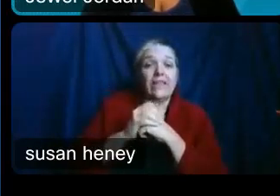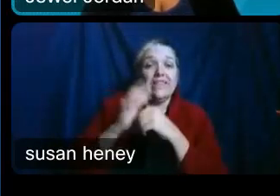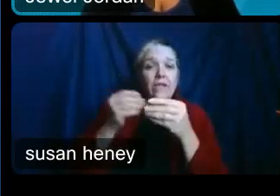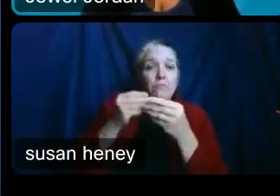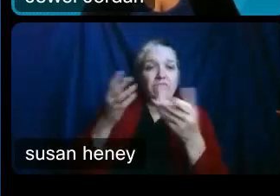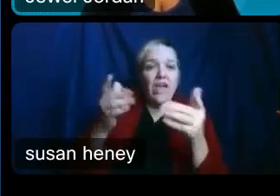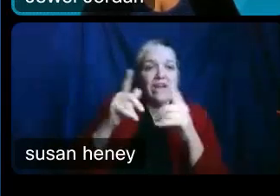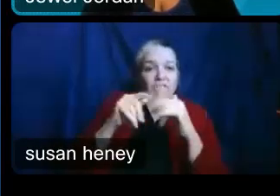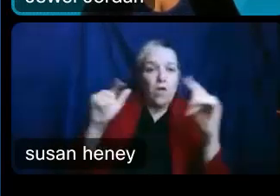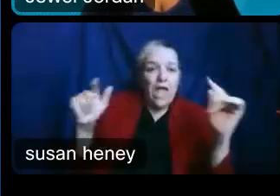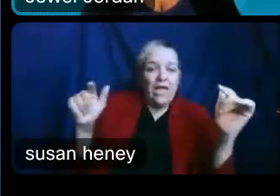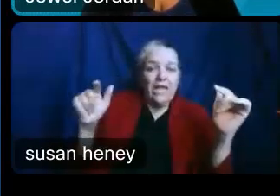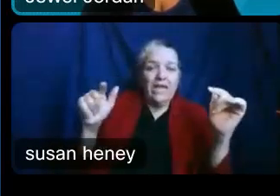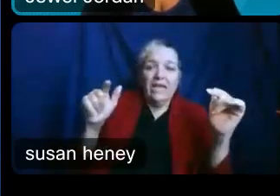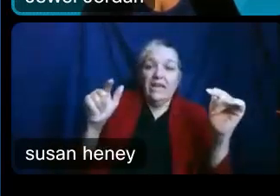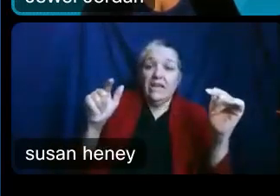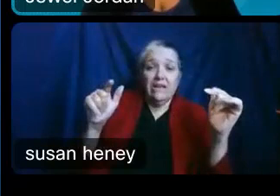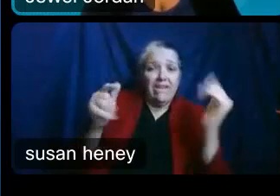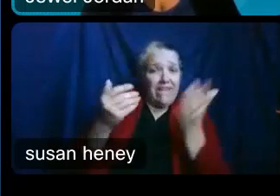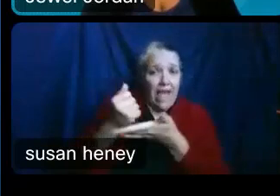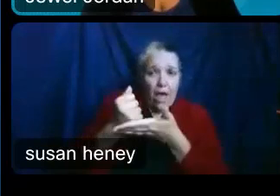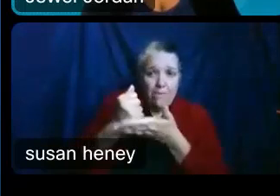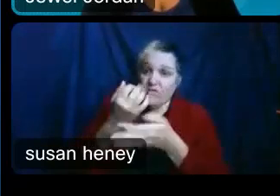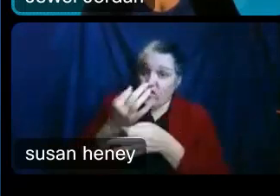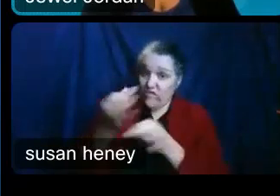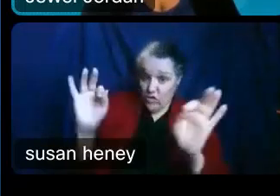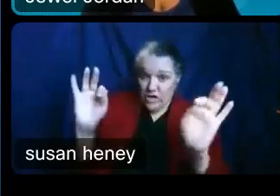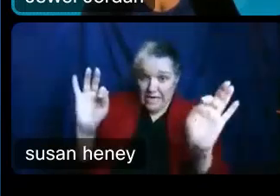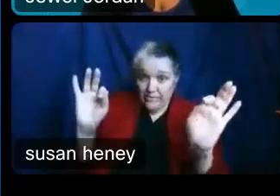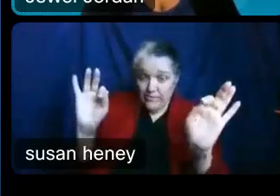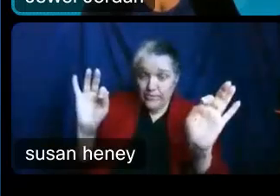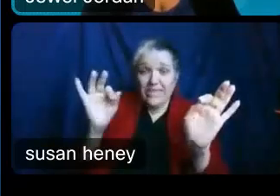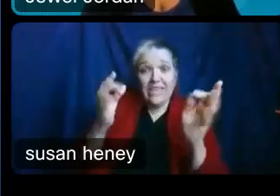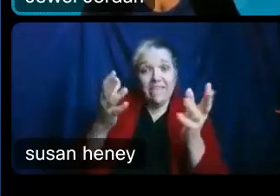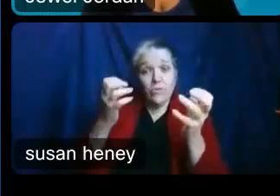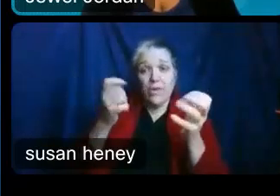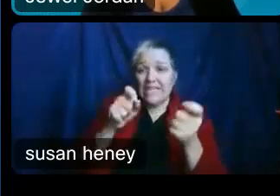assistance for free. If you're interested in a specific type of training or presentation,